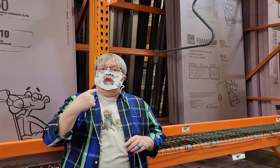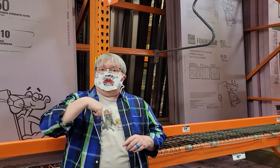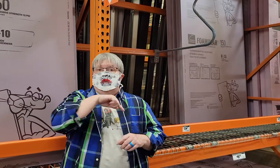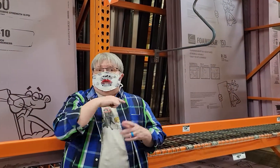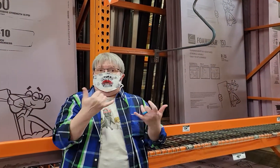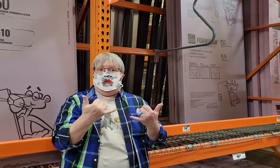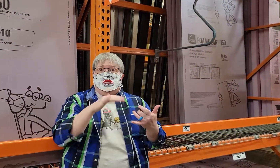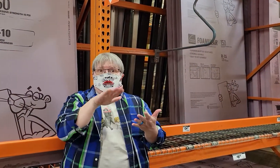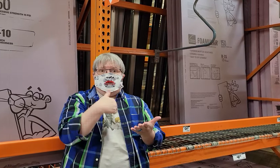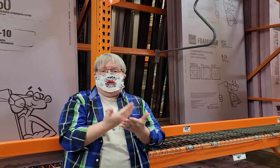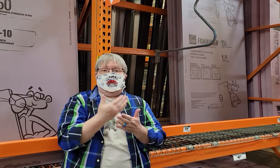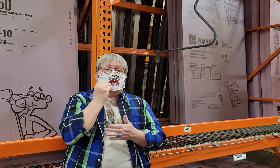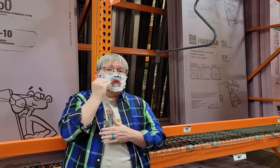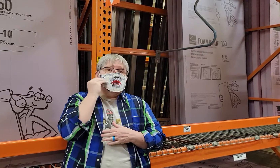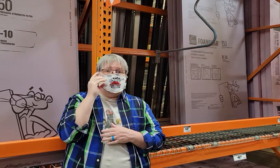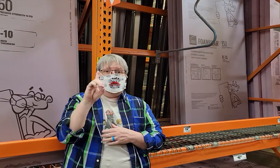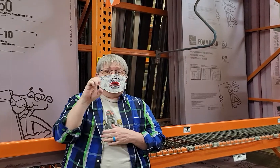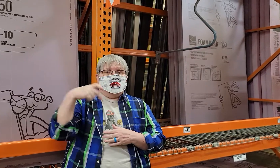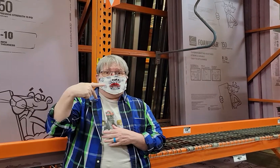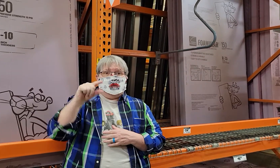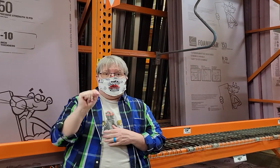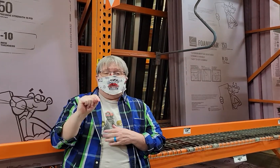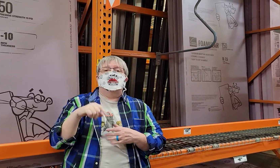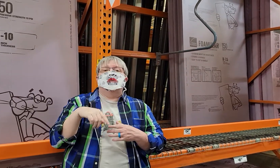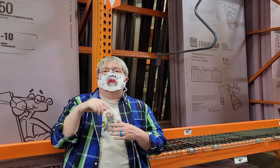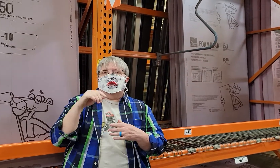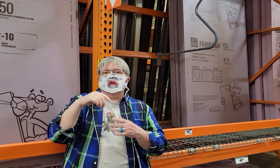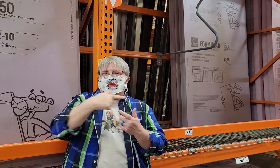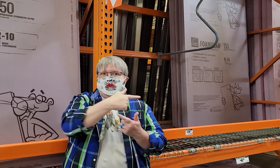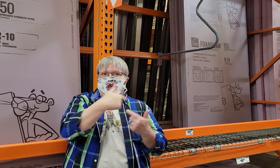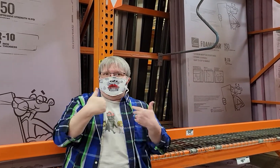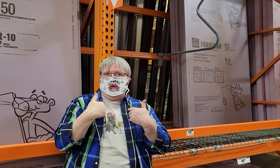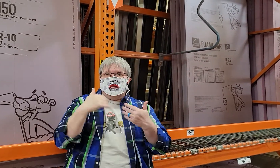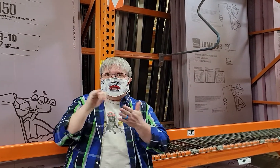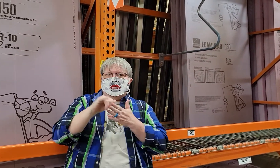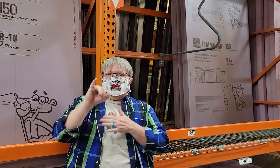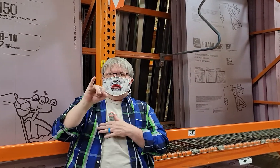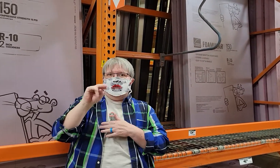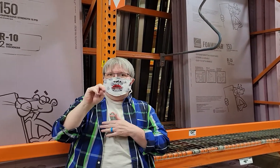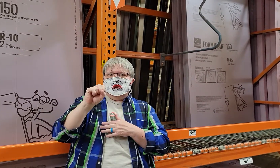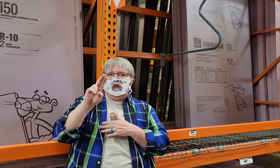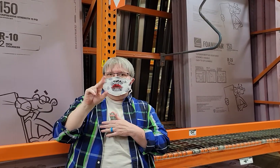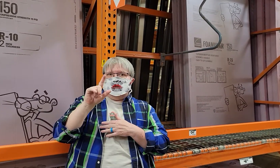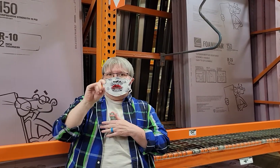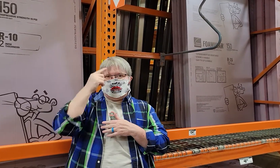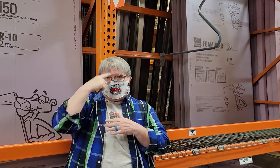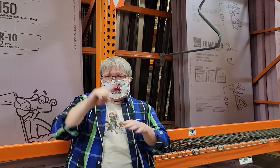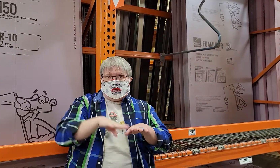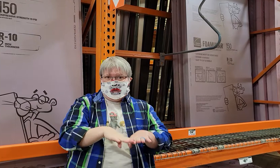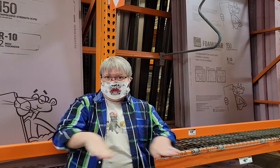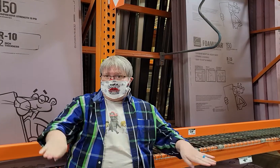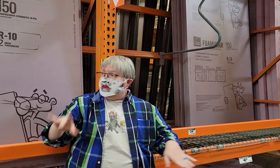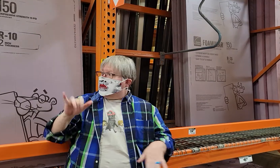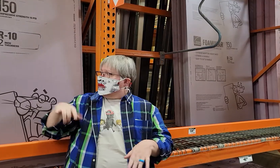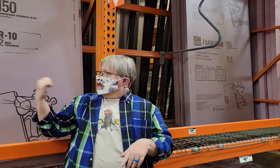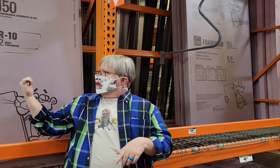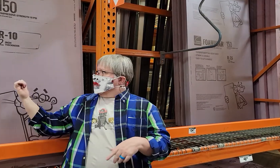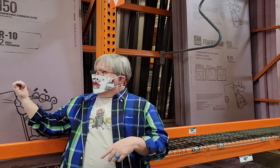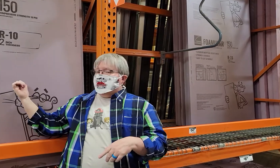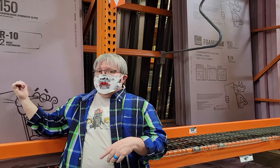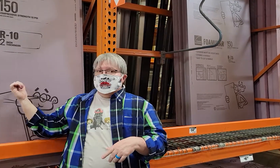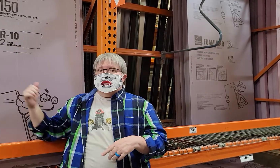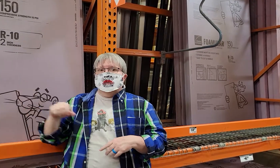We have arrived at Home Depot, and they have the insulation for the floor. It's this right here, and